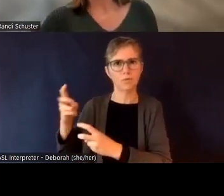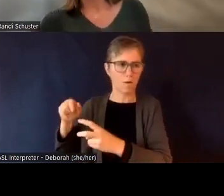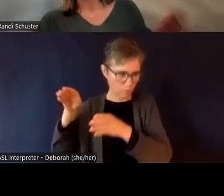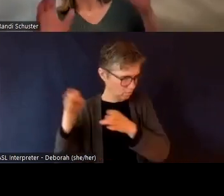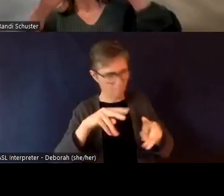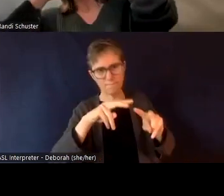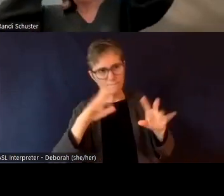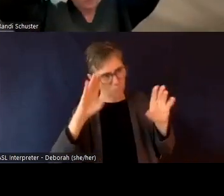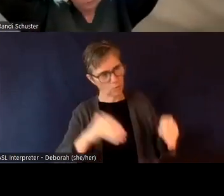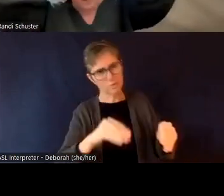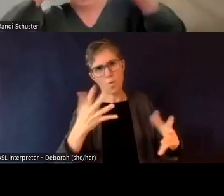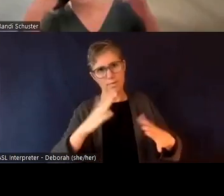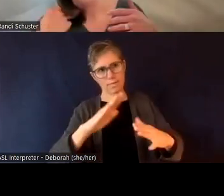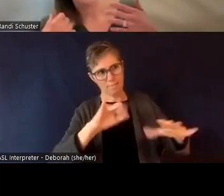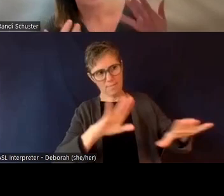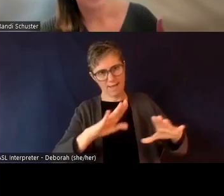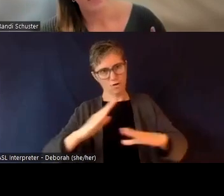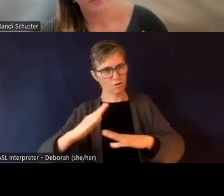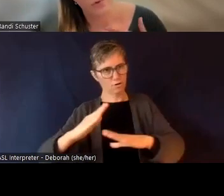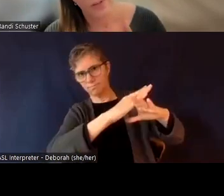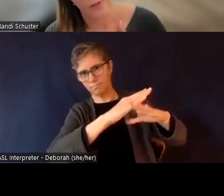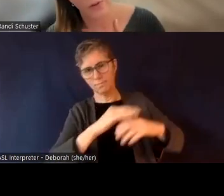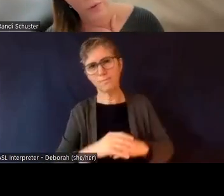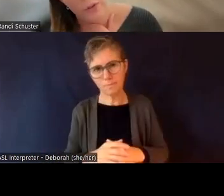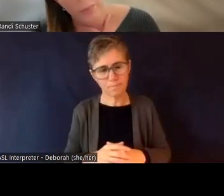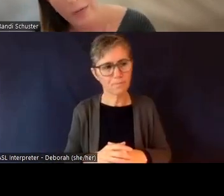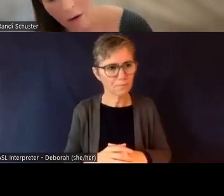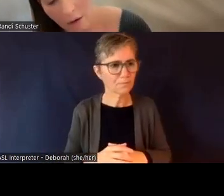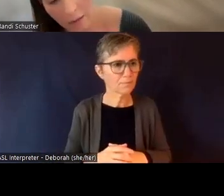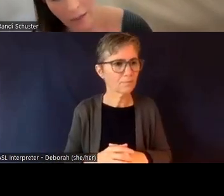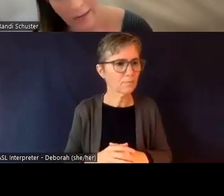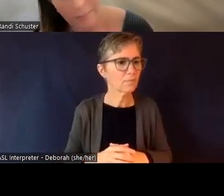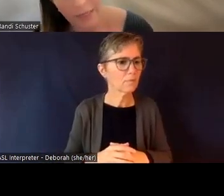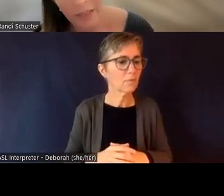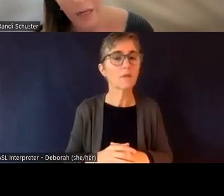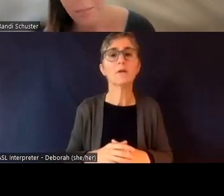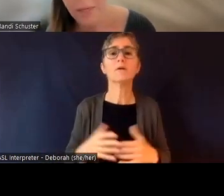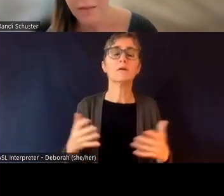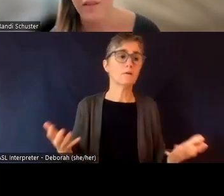So how do we get to schools here? So, you know, we are in, amidst,